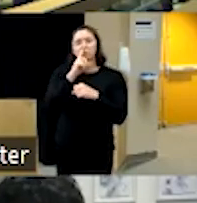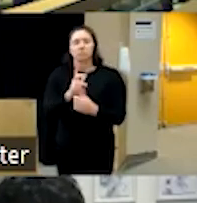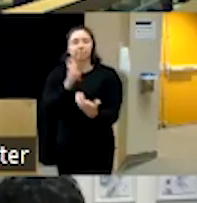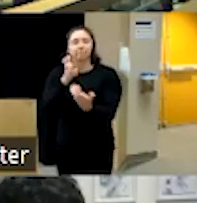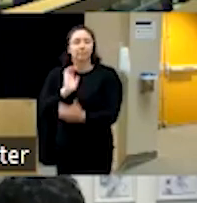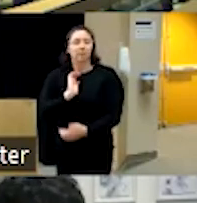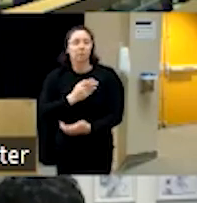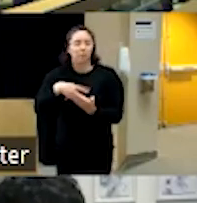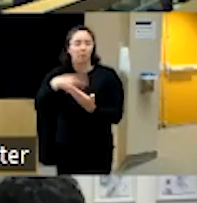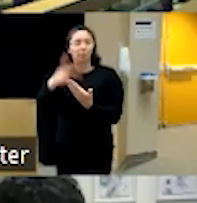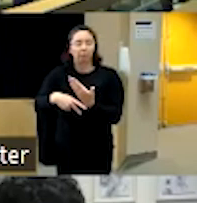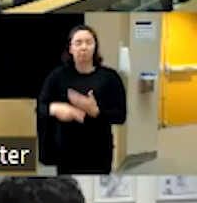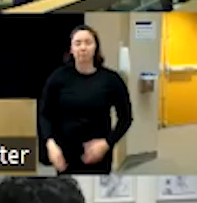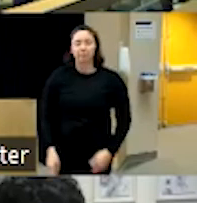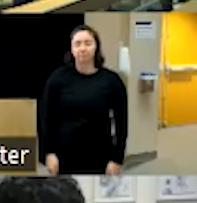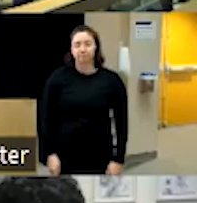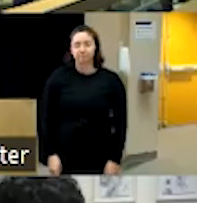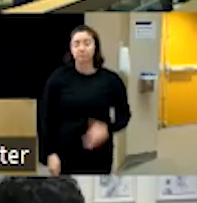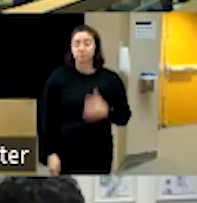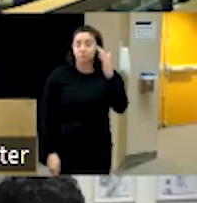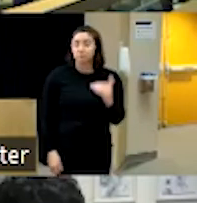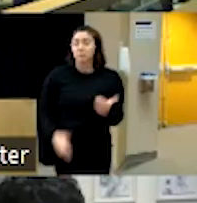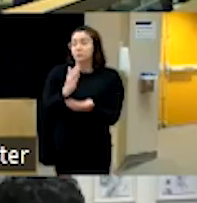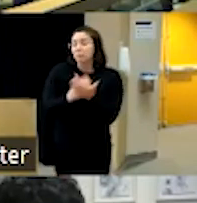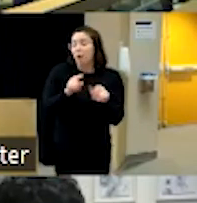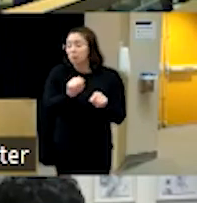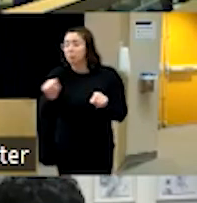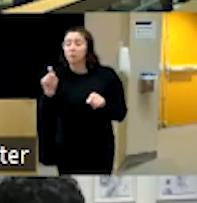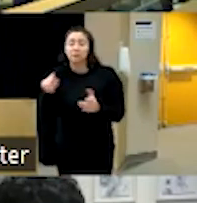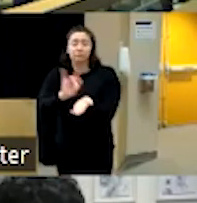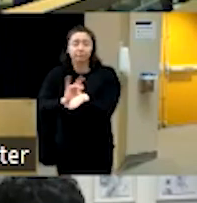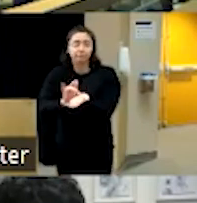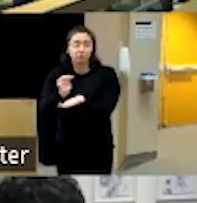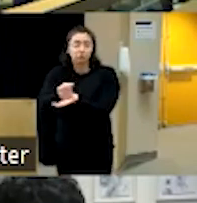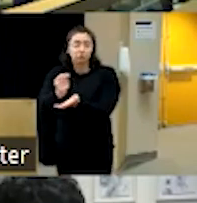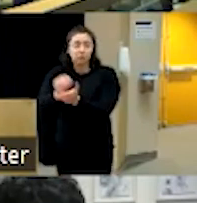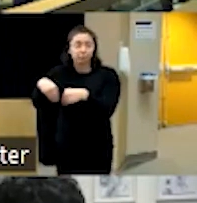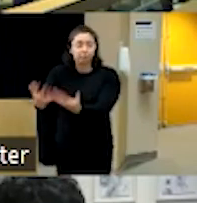um if there are patients that just we need some drug treatment they would um be just treated in